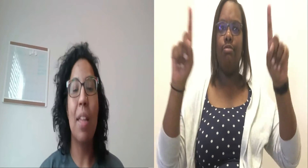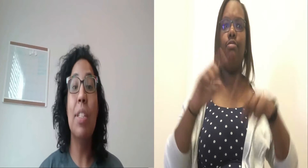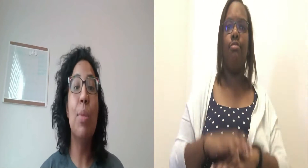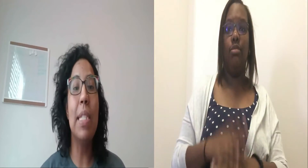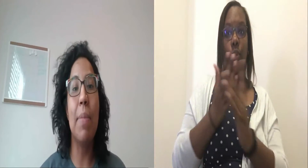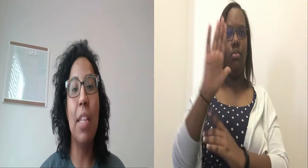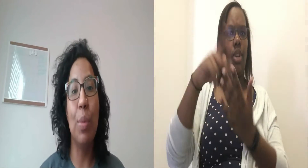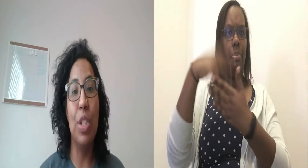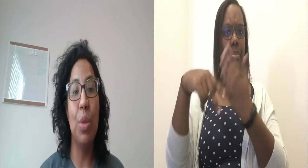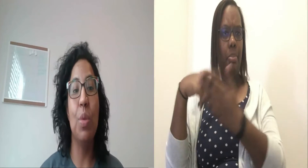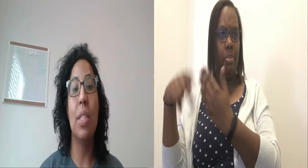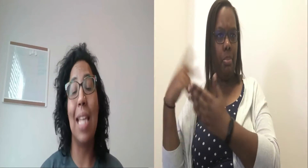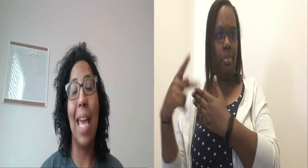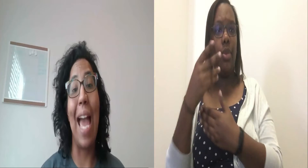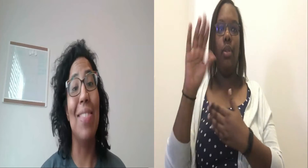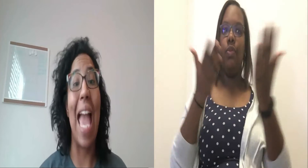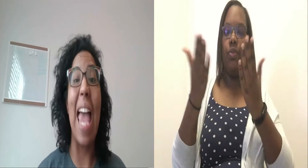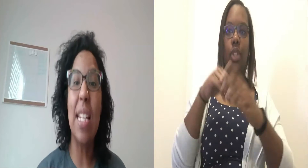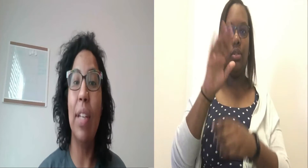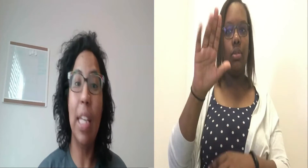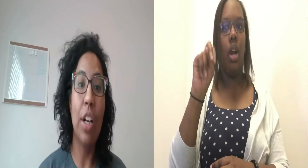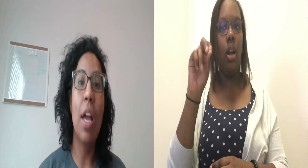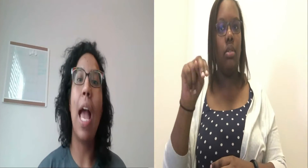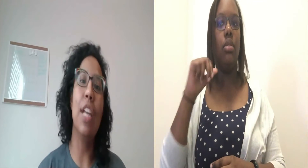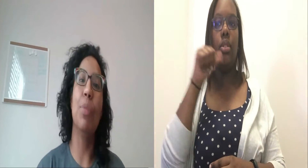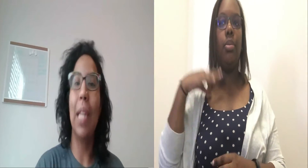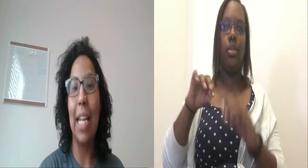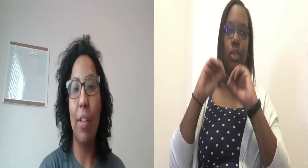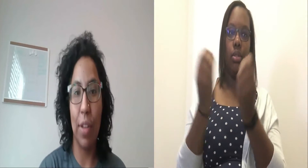This would be something you would do say at the end of a year as you're planning for the